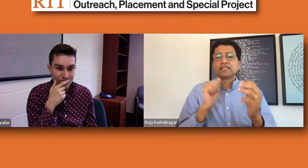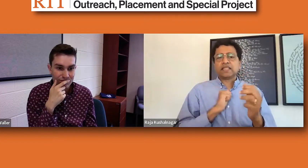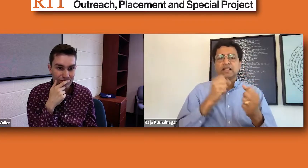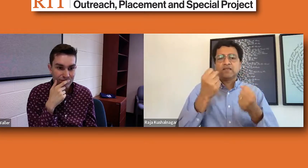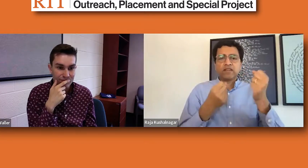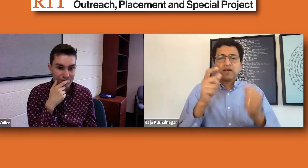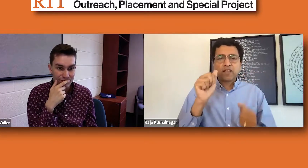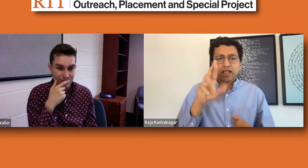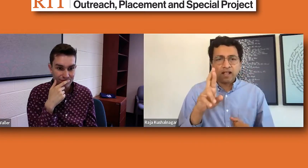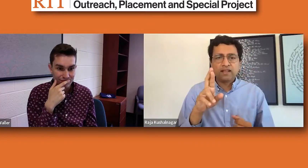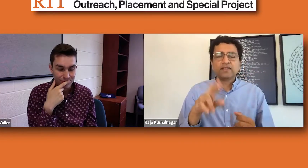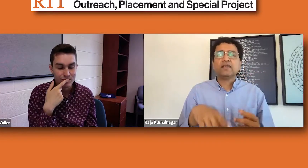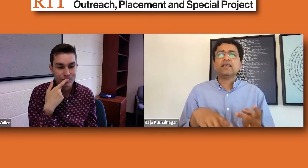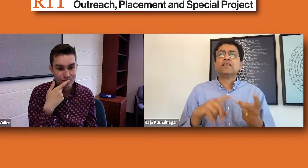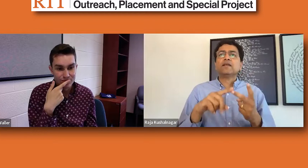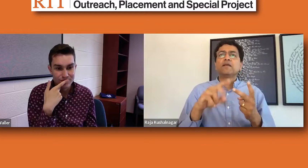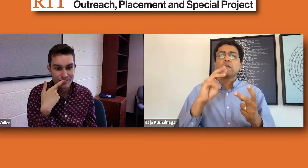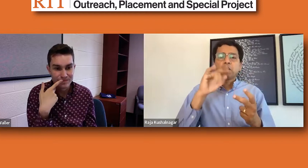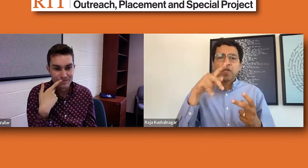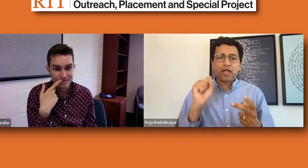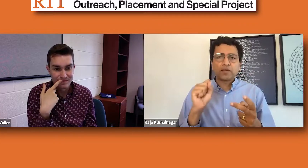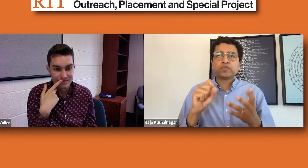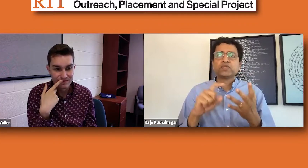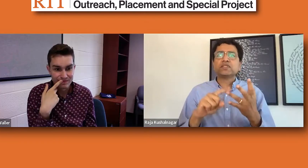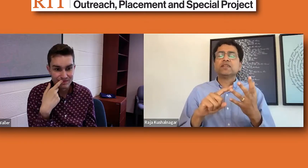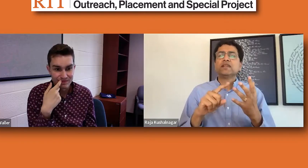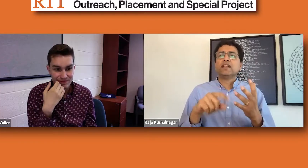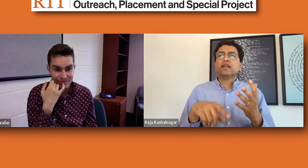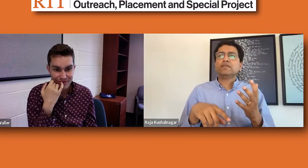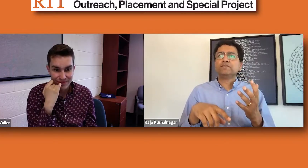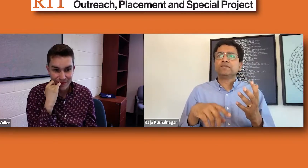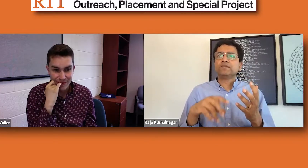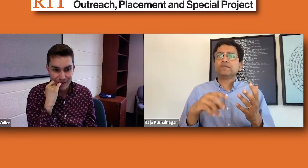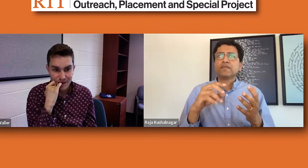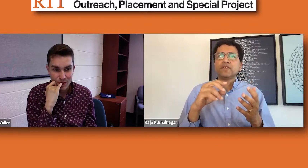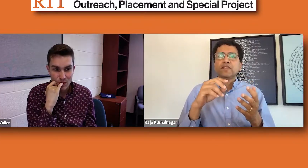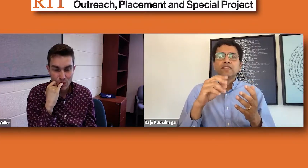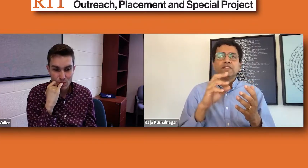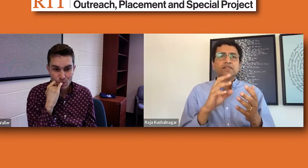It's part of our culture, right? Self-driving cars, maps,